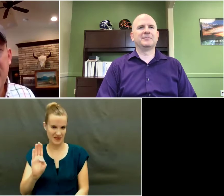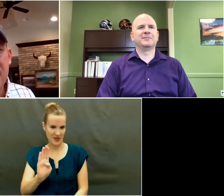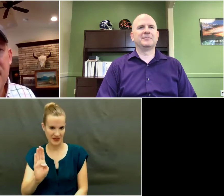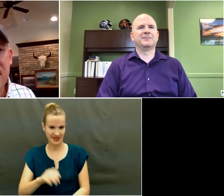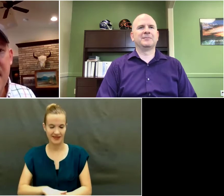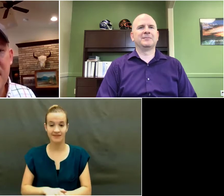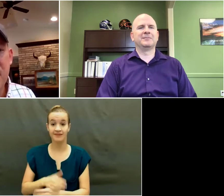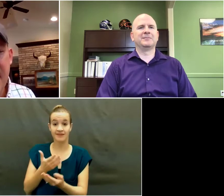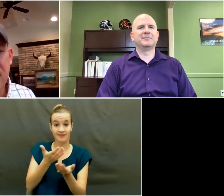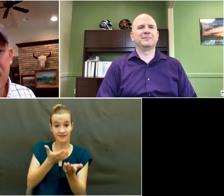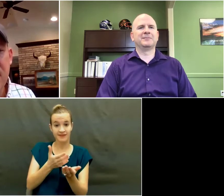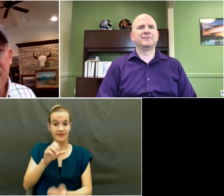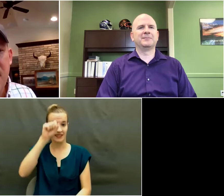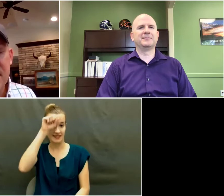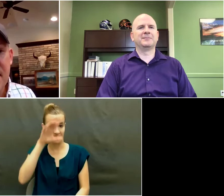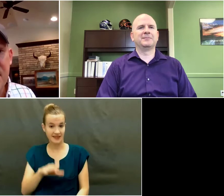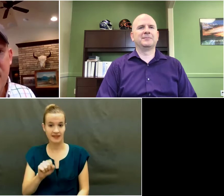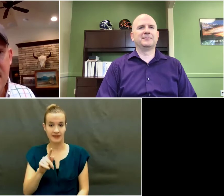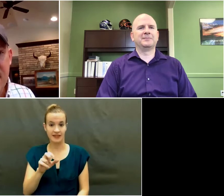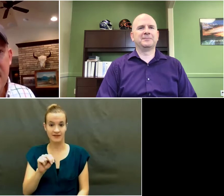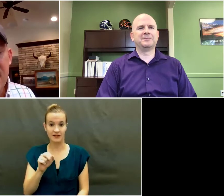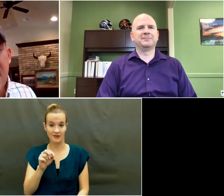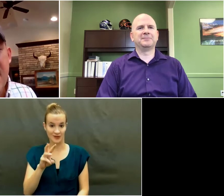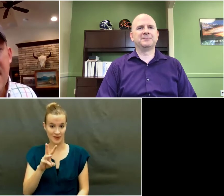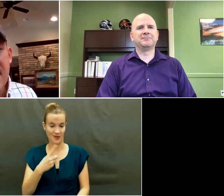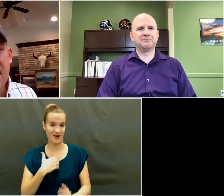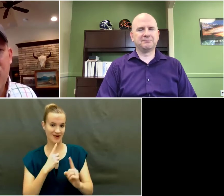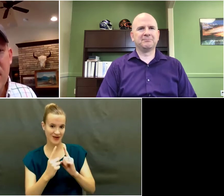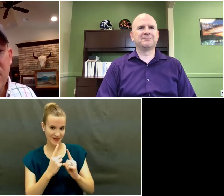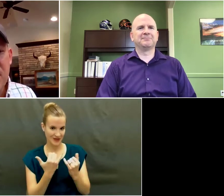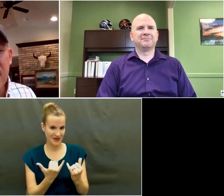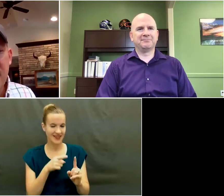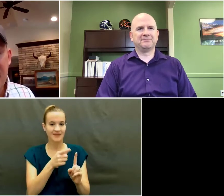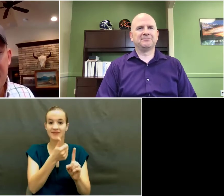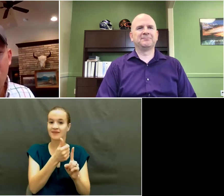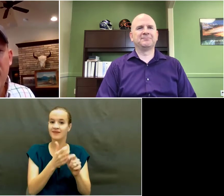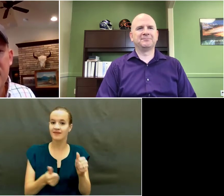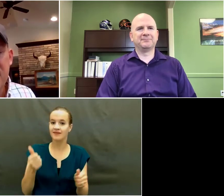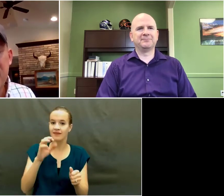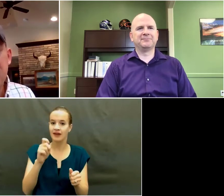Director of the Idaho Council on the Deaf and Hard of Gearing. And we're doing in, one of a series of